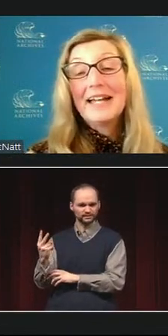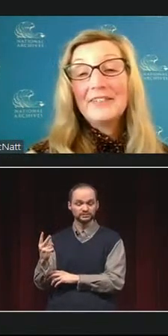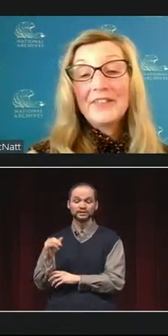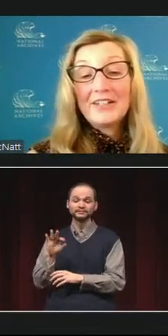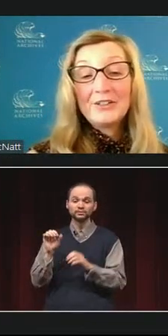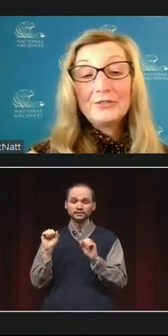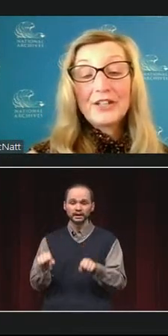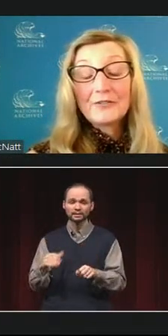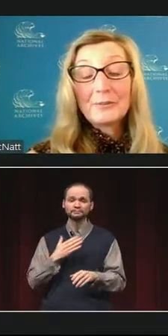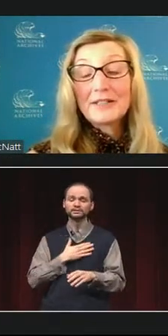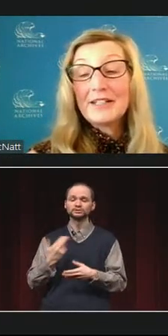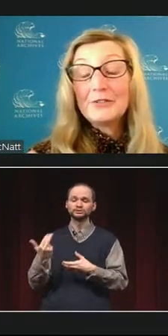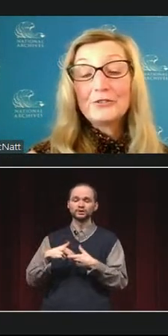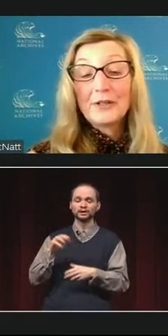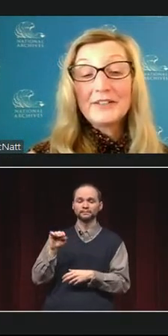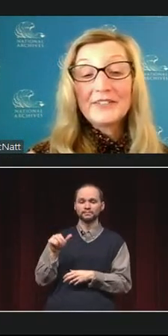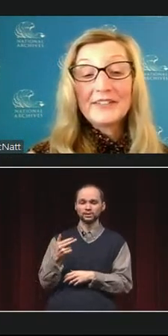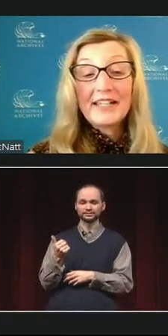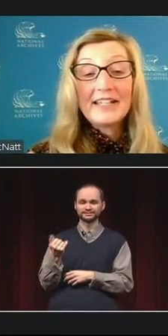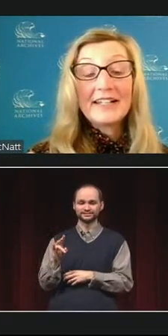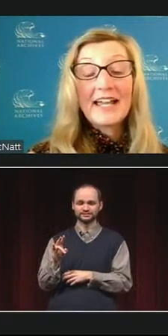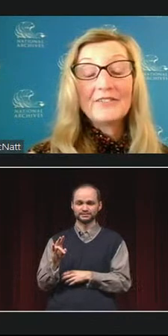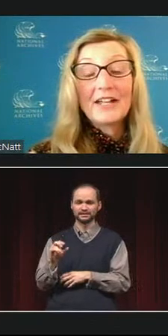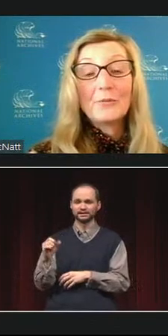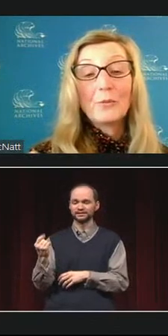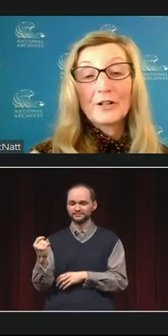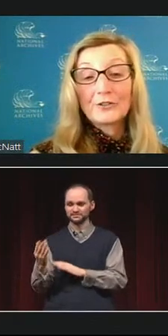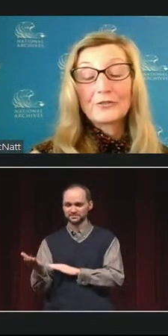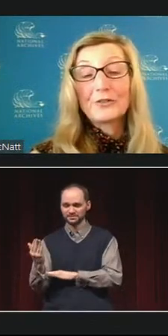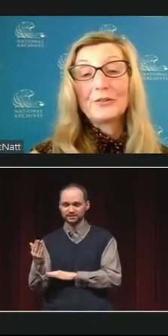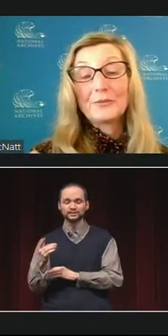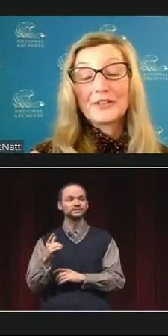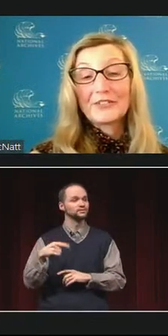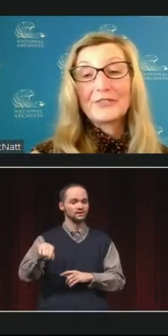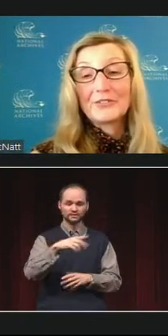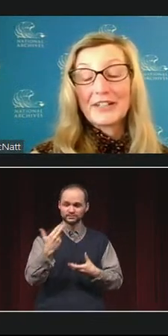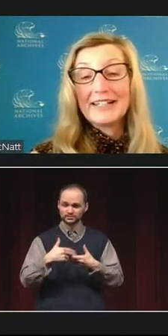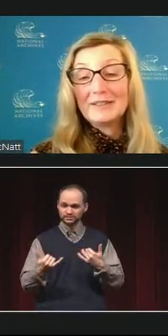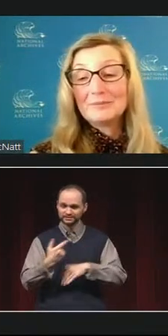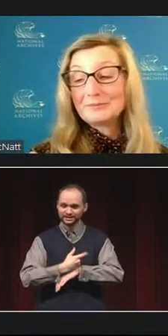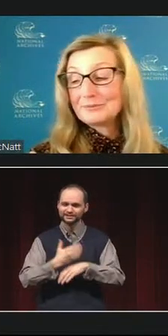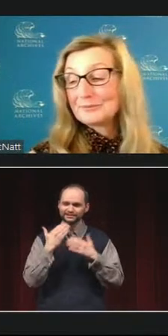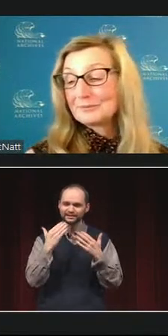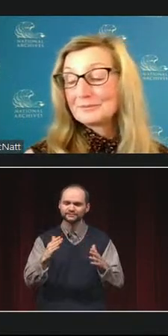And thank you to everybody who joined us today and have a wonderful rest of your day.